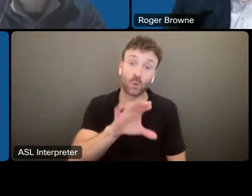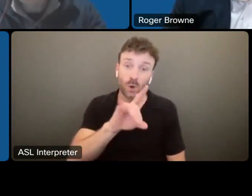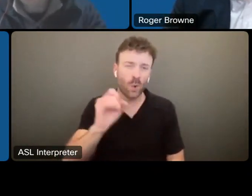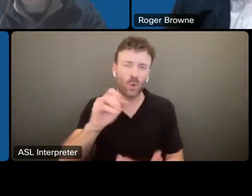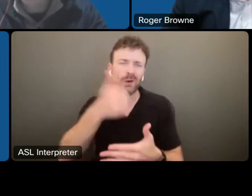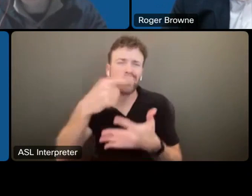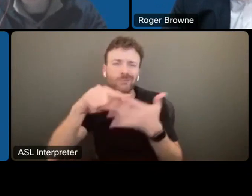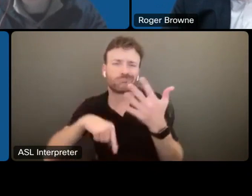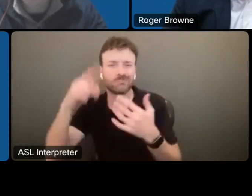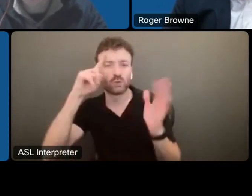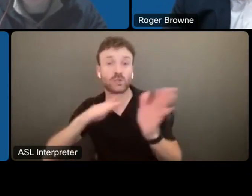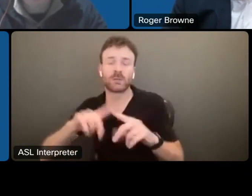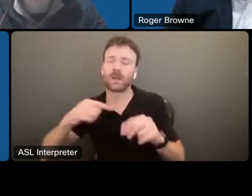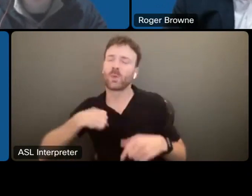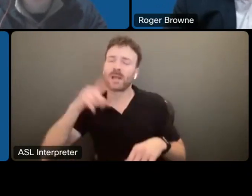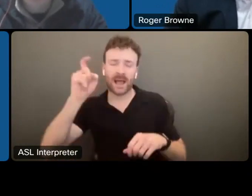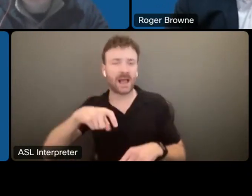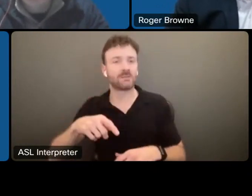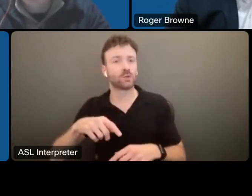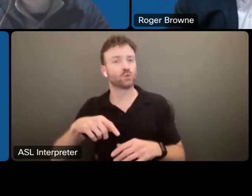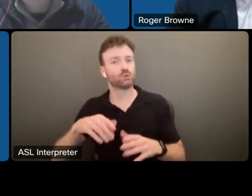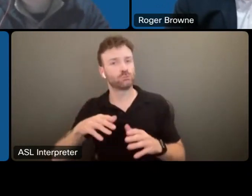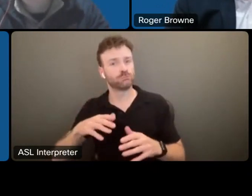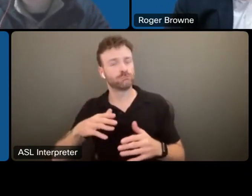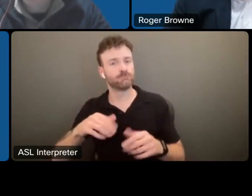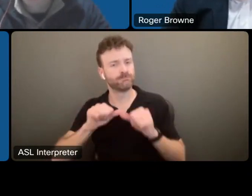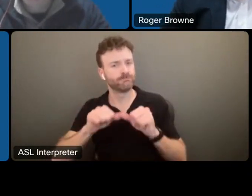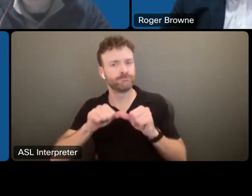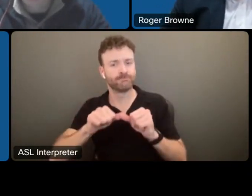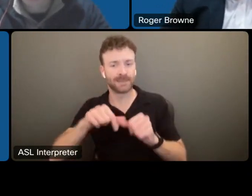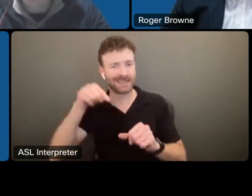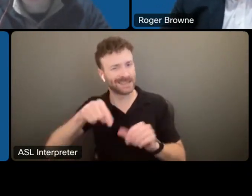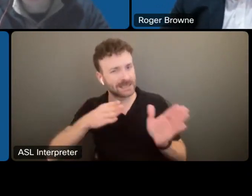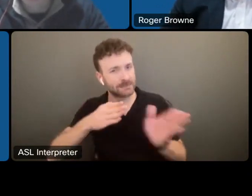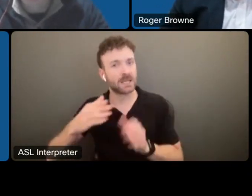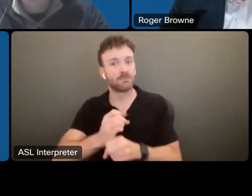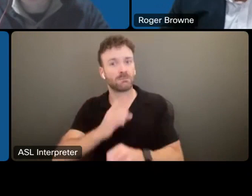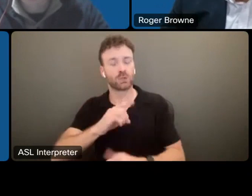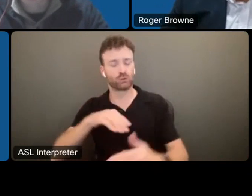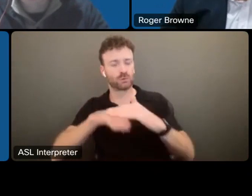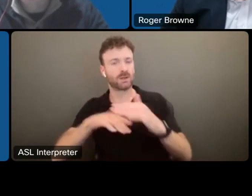But we have to keep working at this plan to make sure we make it accessible for everyone,